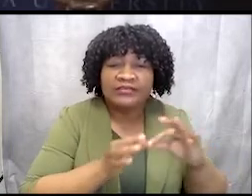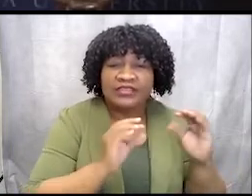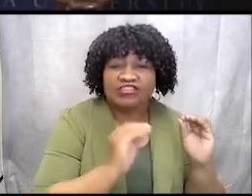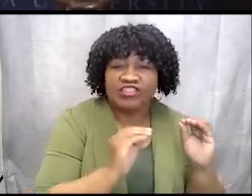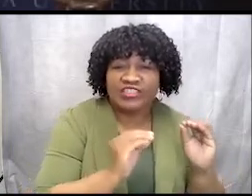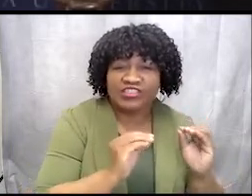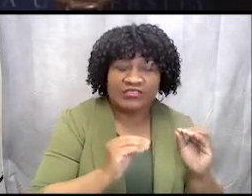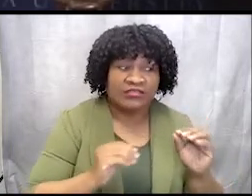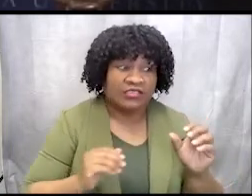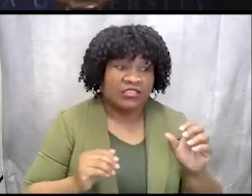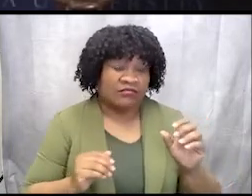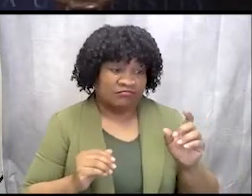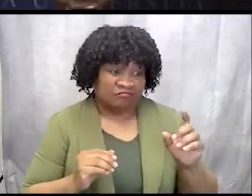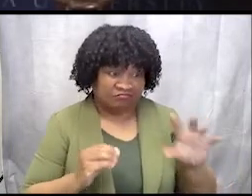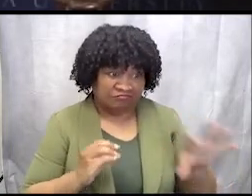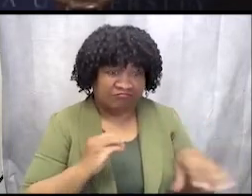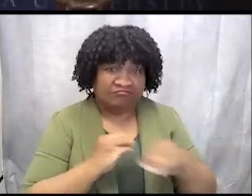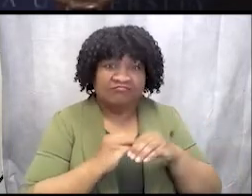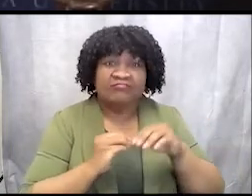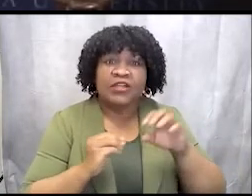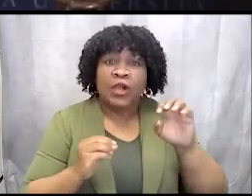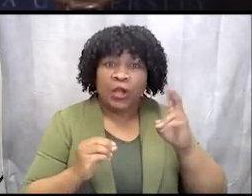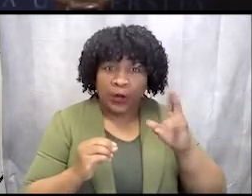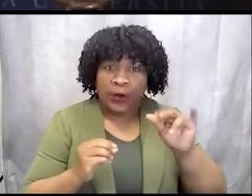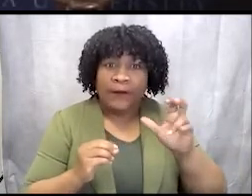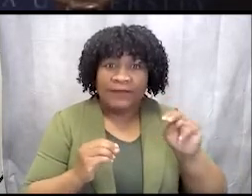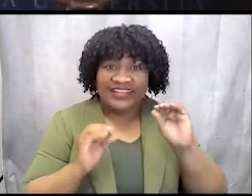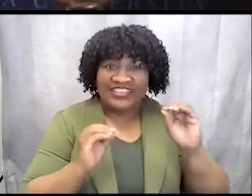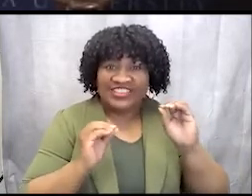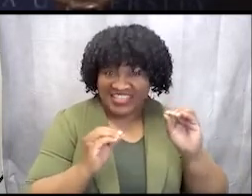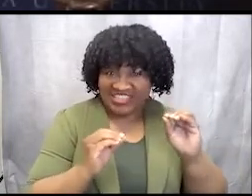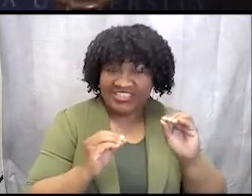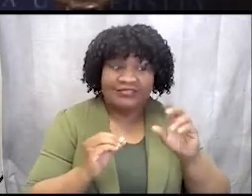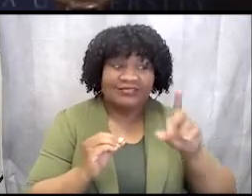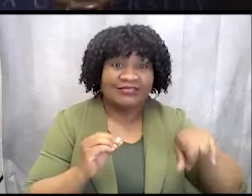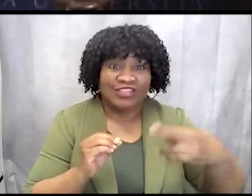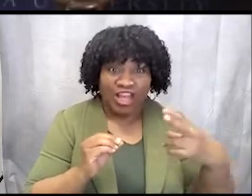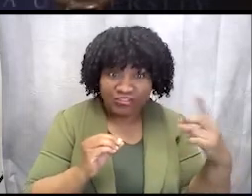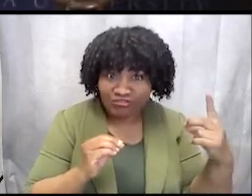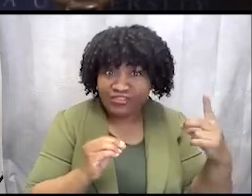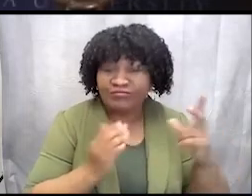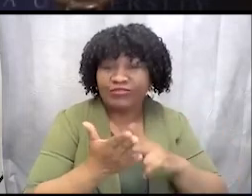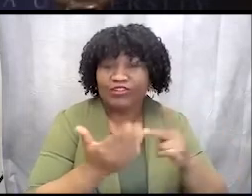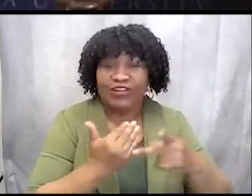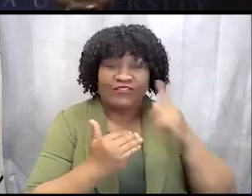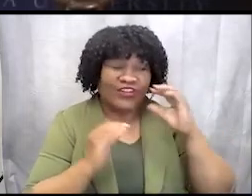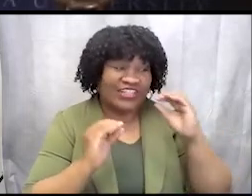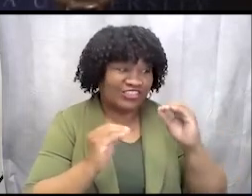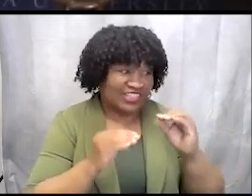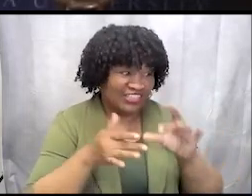She's the co-director of TC's Urban Education Leaders program, a doctoral program for district-level education leaders.